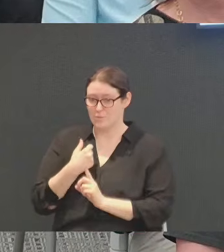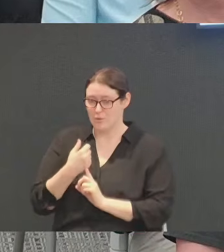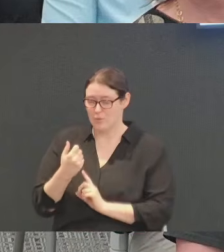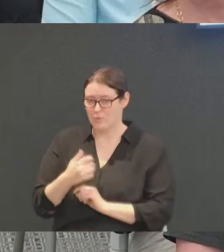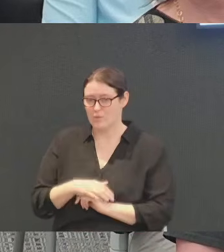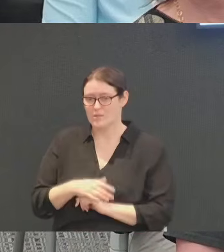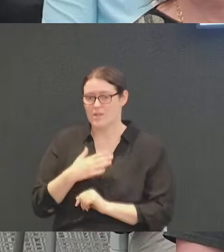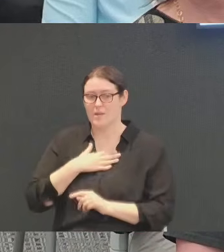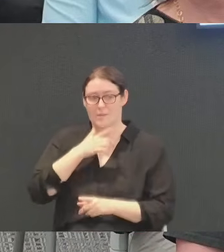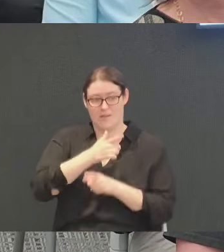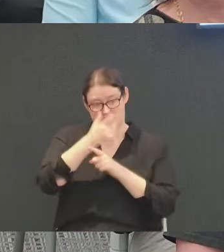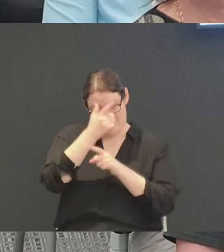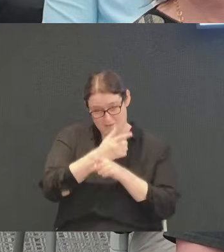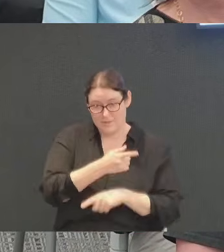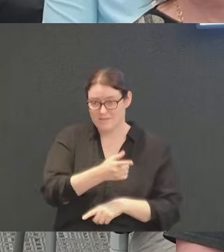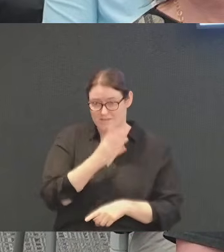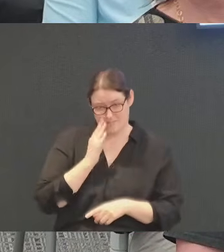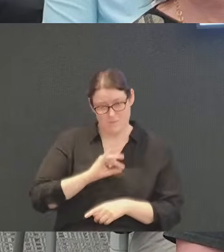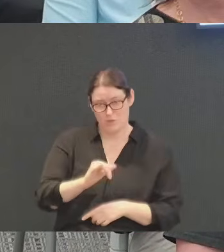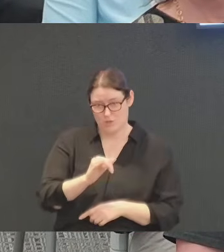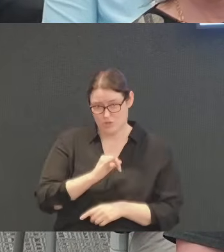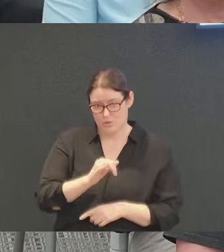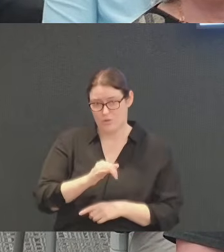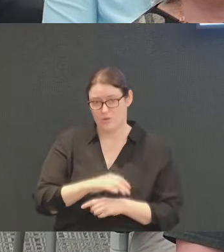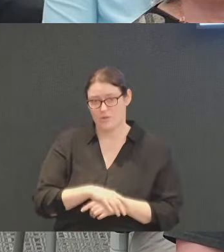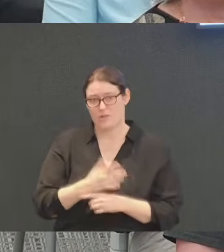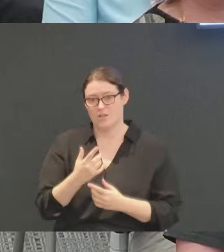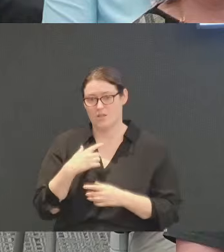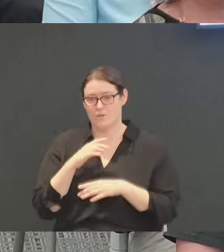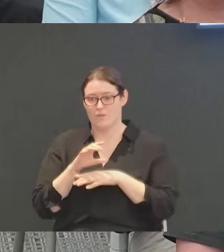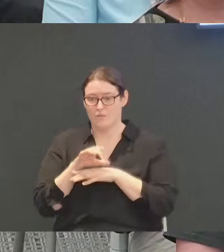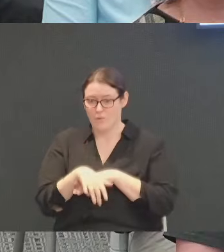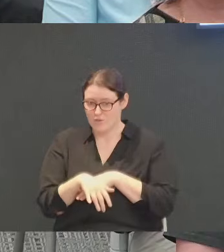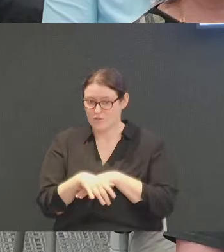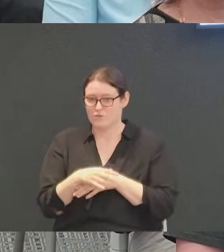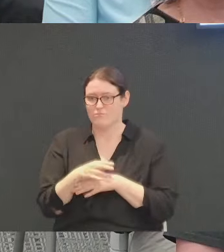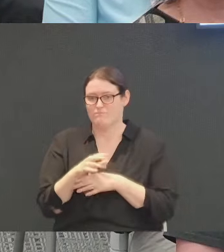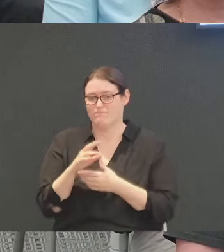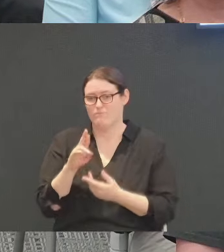siblings were abused. We were forced to lick each other's privates. And I'm sorry for the gore of my